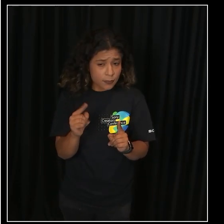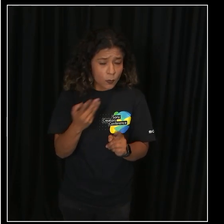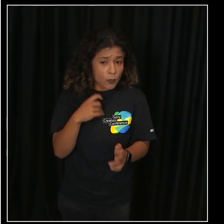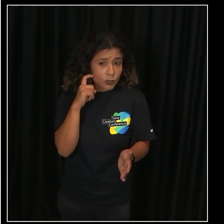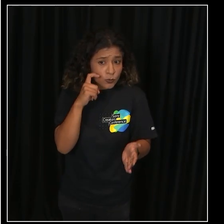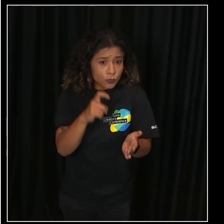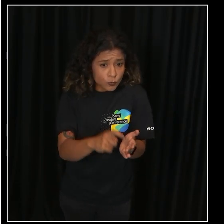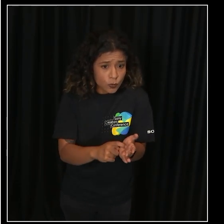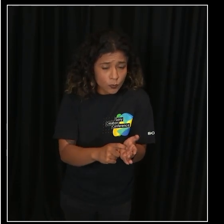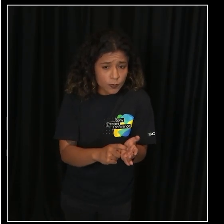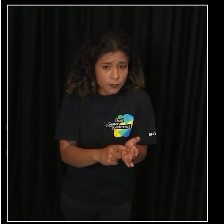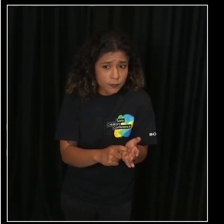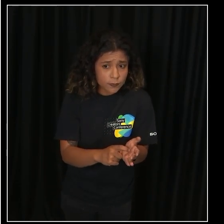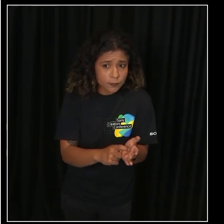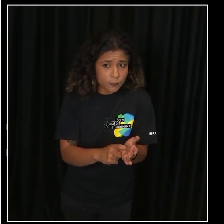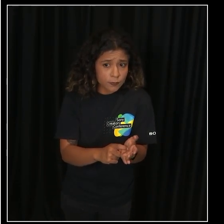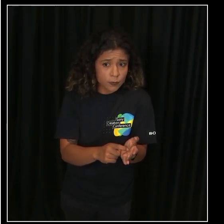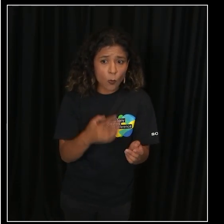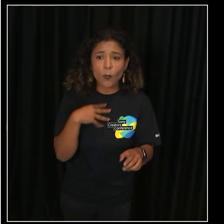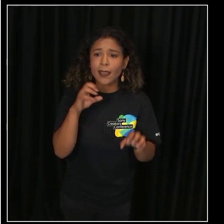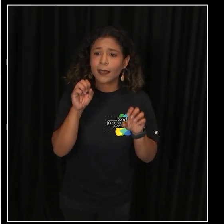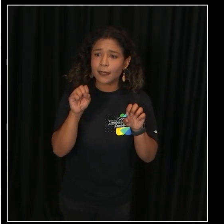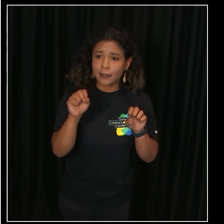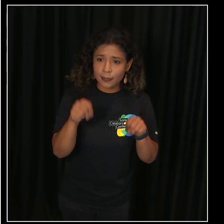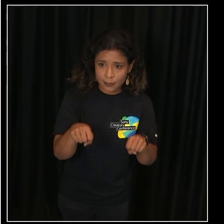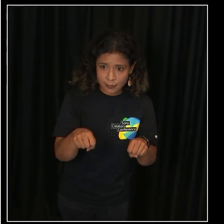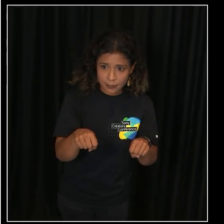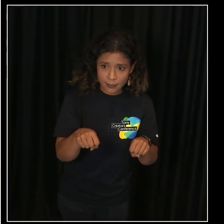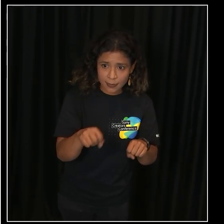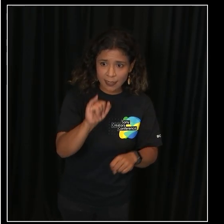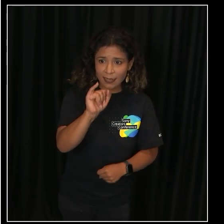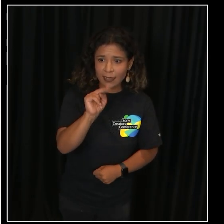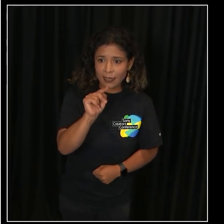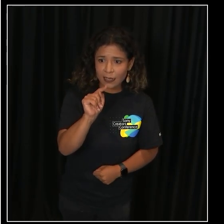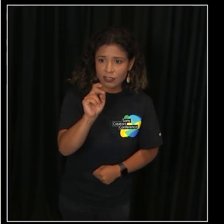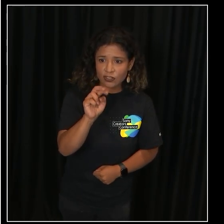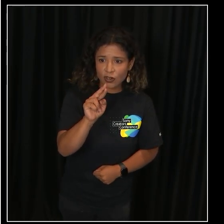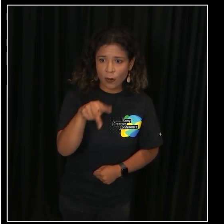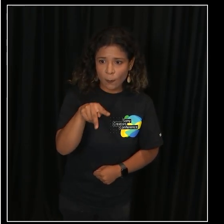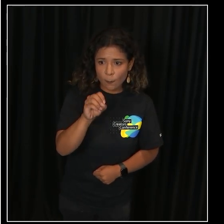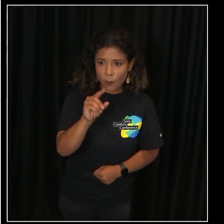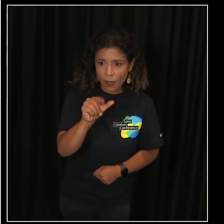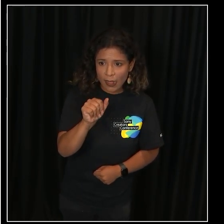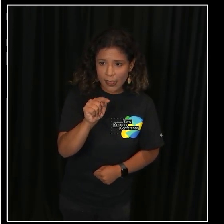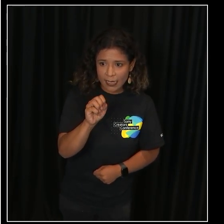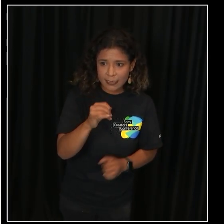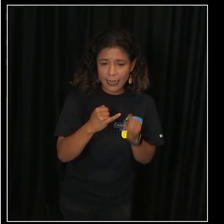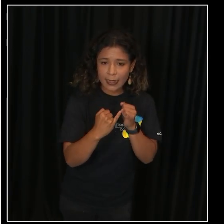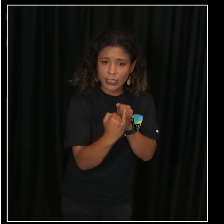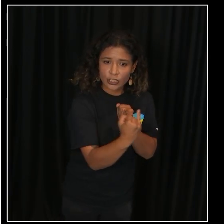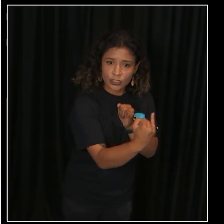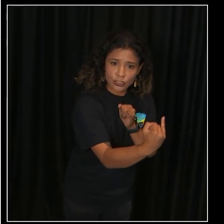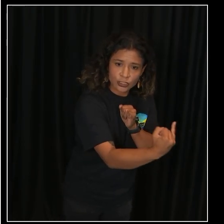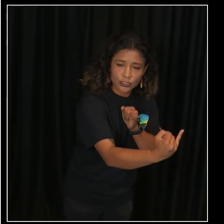is that means we can also linearly interpolate values in the depth buffer. And there's obviously very good reasons for this